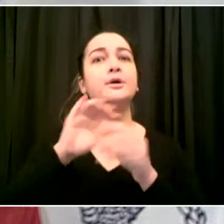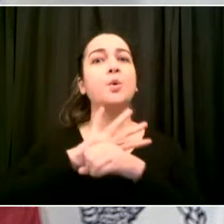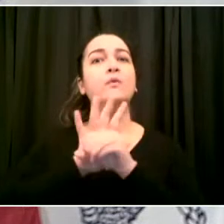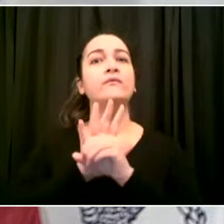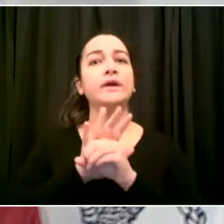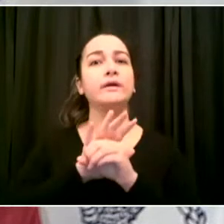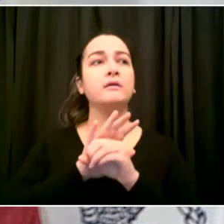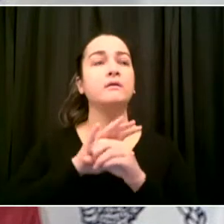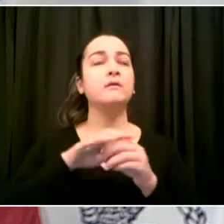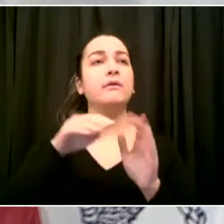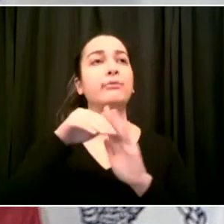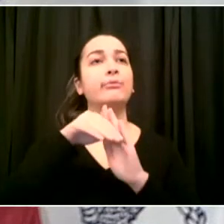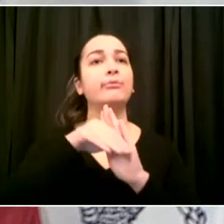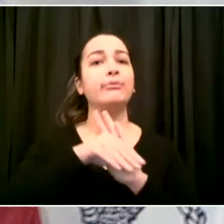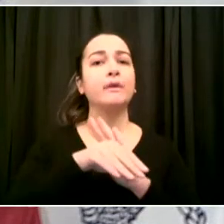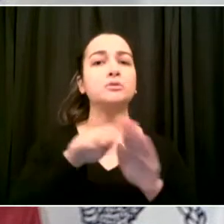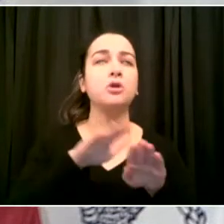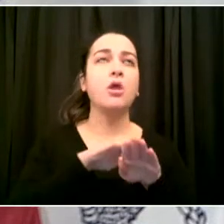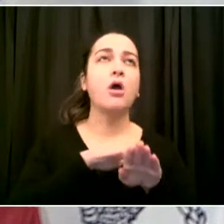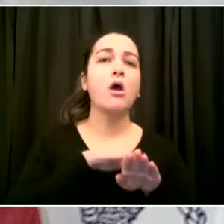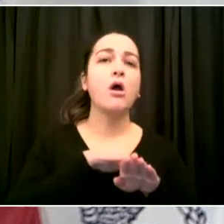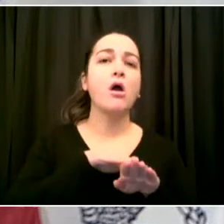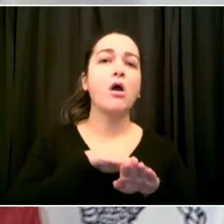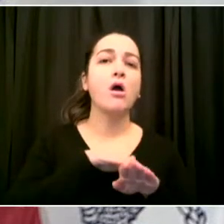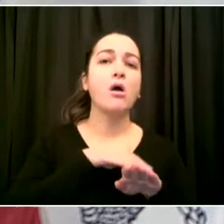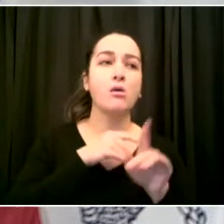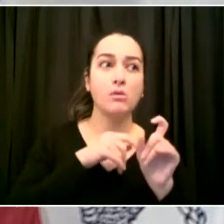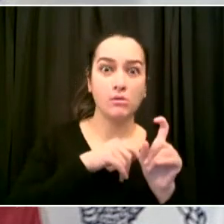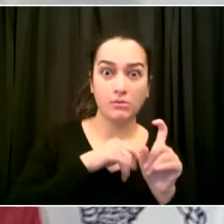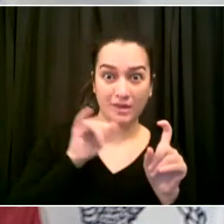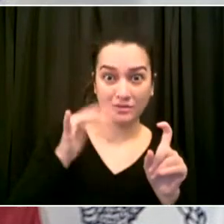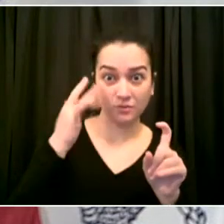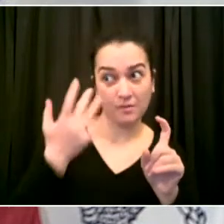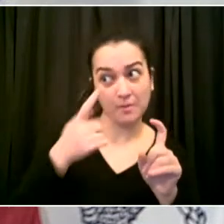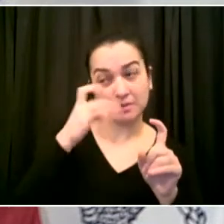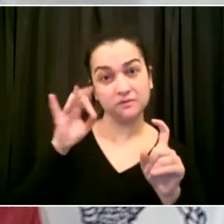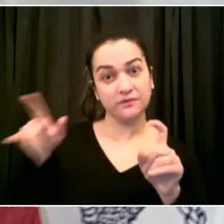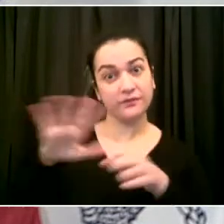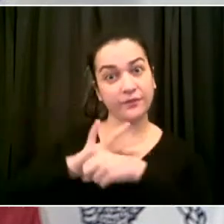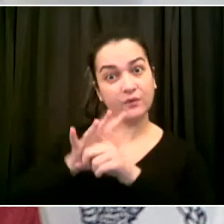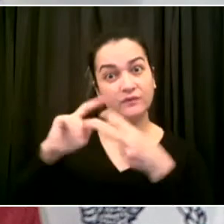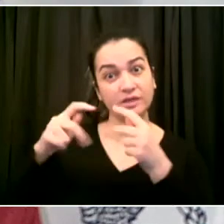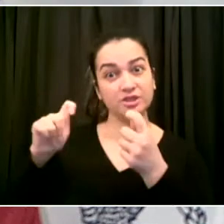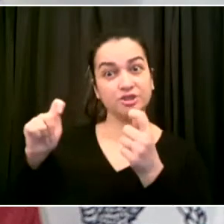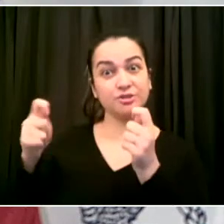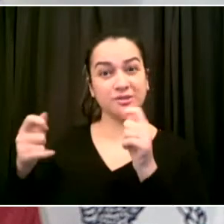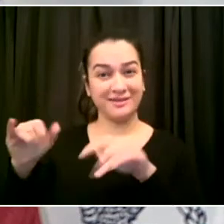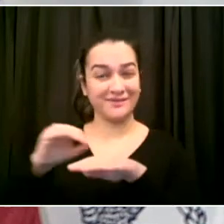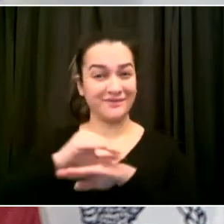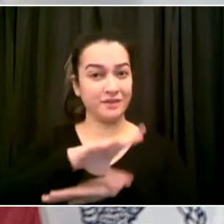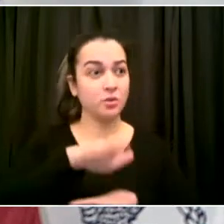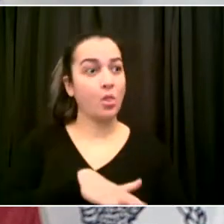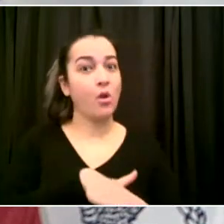INDICATION THAT T THE VARIANCE ARE RESPONSIBLE IN SOME WAY OR ANOTHER FOR THAT?